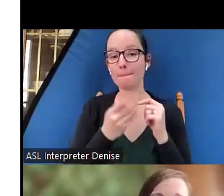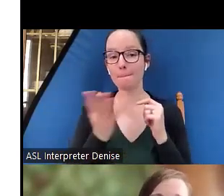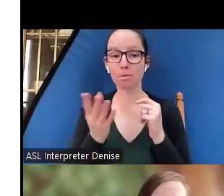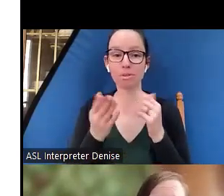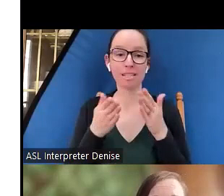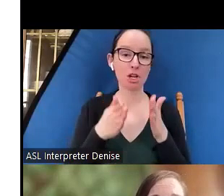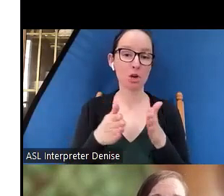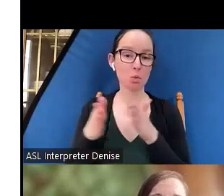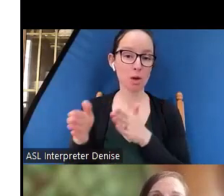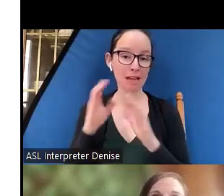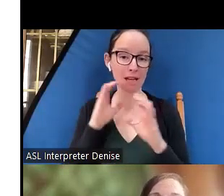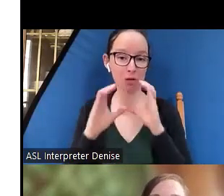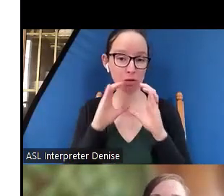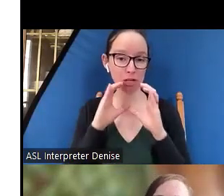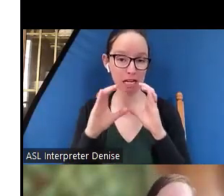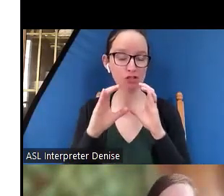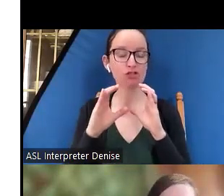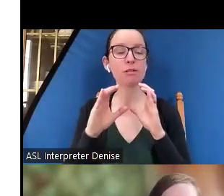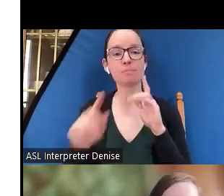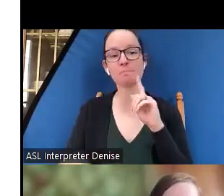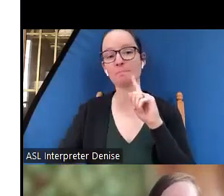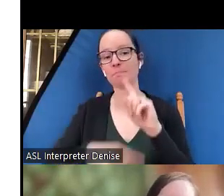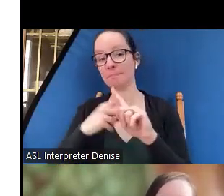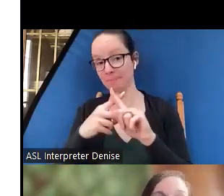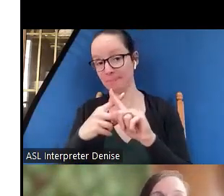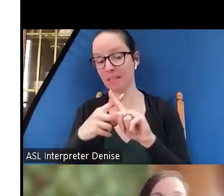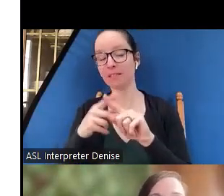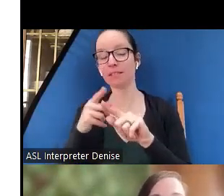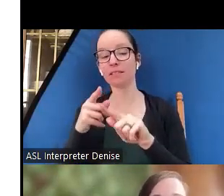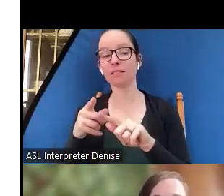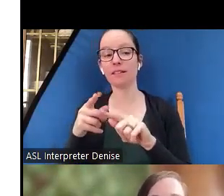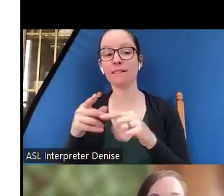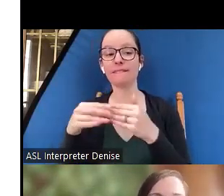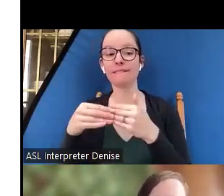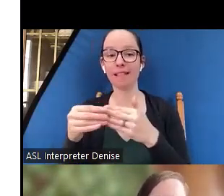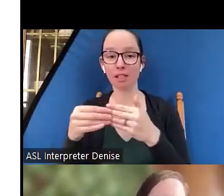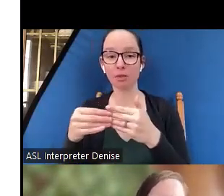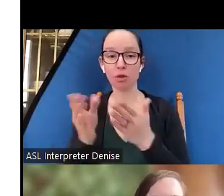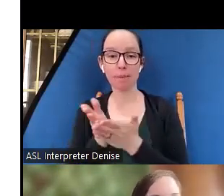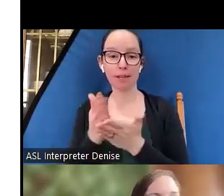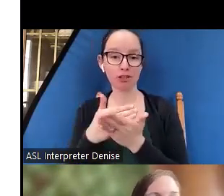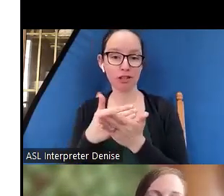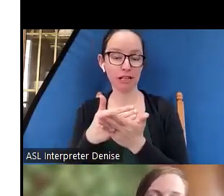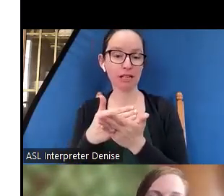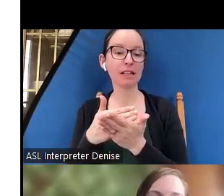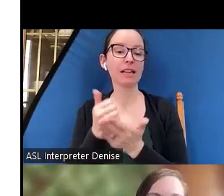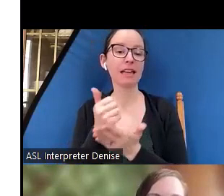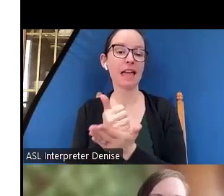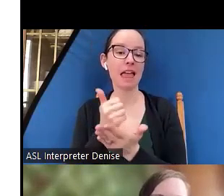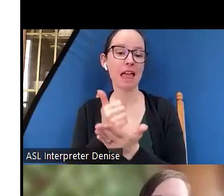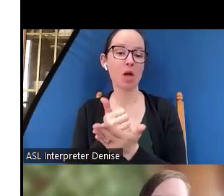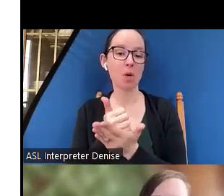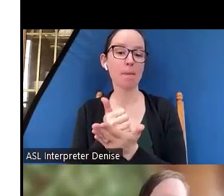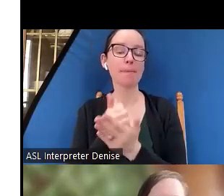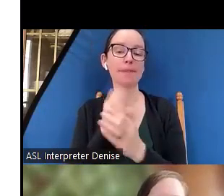budgeting was something we heard from a handful of projects that really helped them communicate with their collaborators that